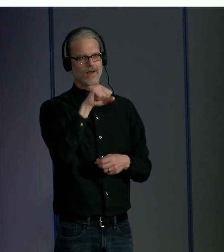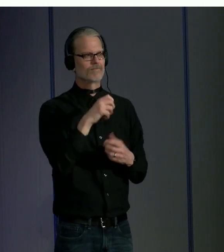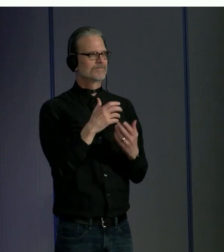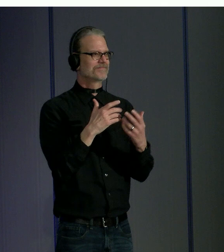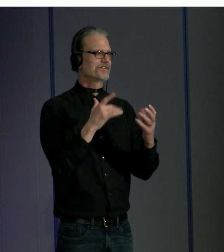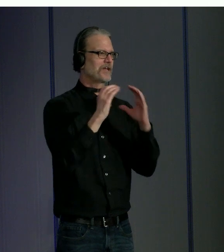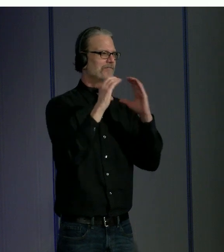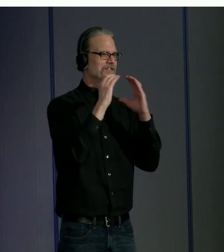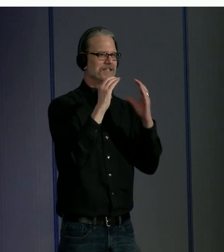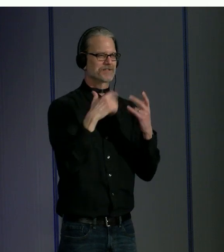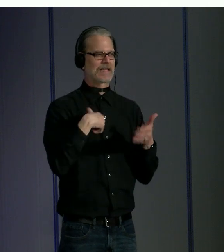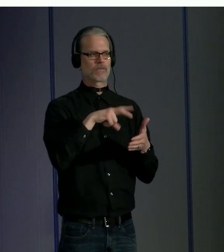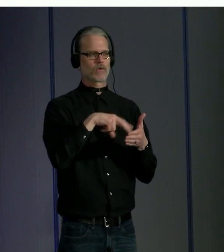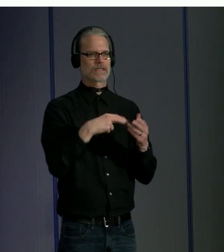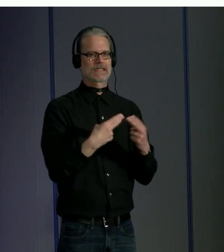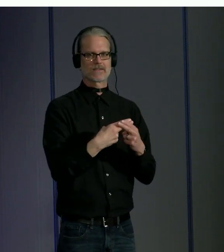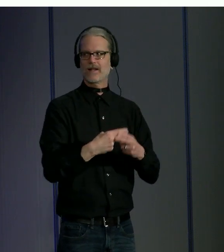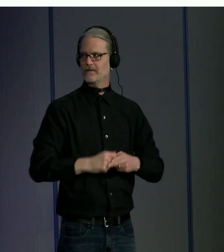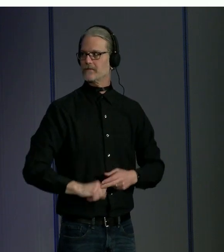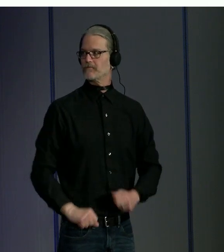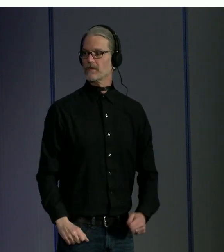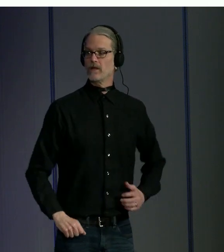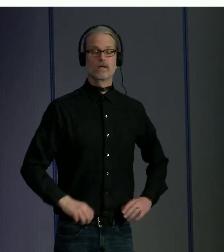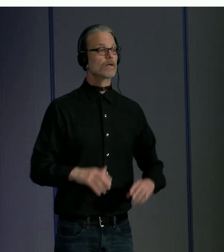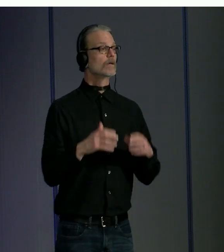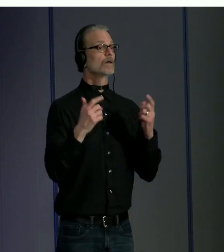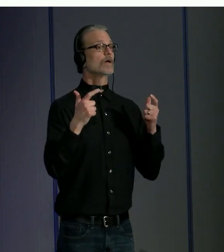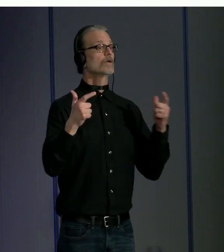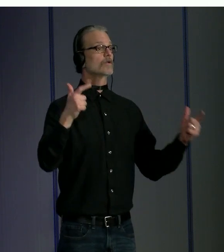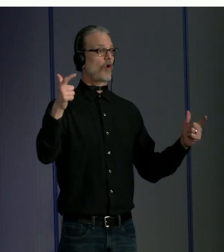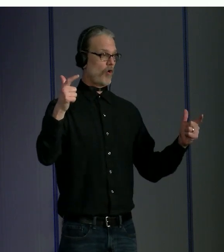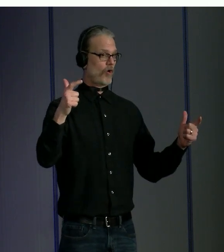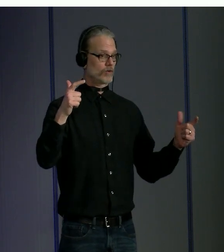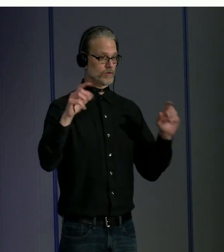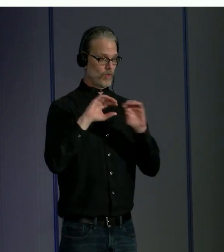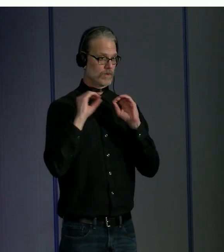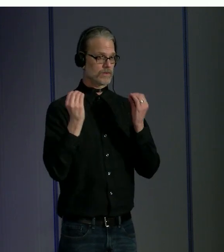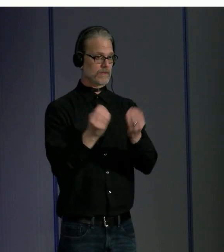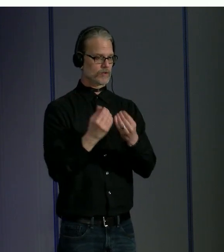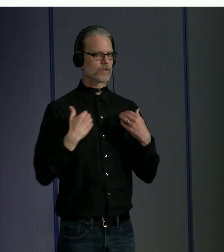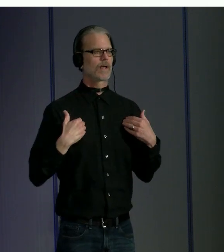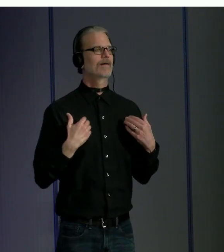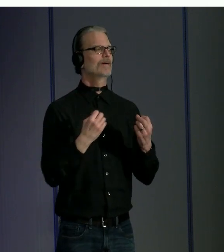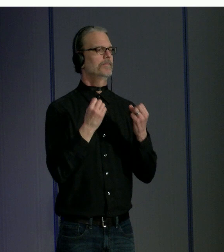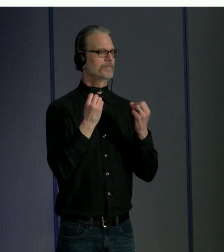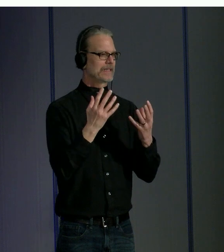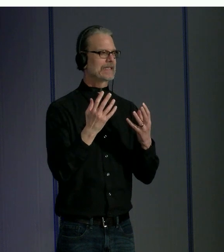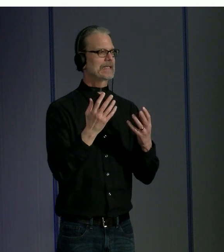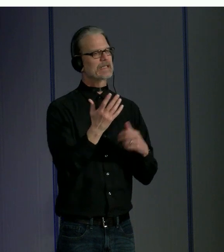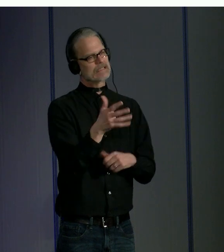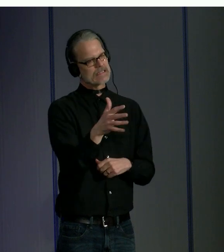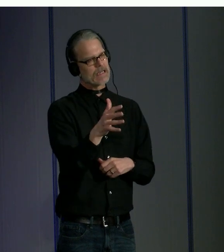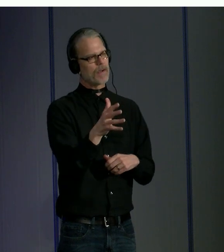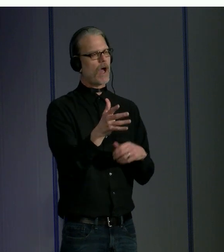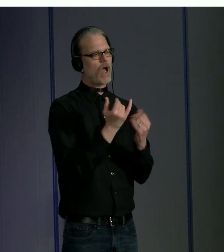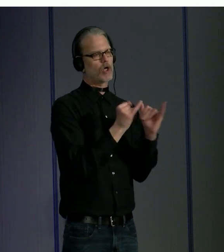Let me read my slide real quick. The large organization will consists of many semiautonomous units, which we may call quasi-firms.